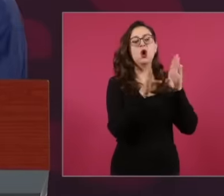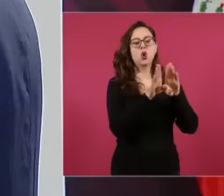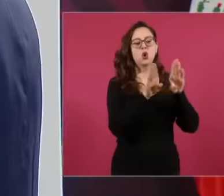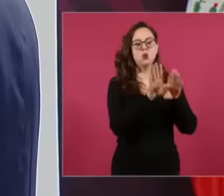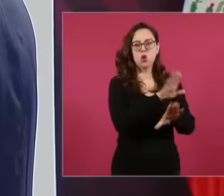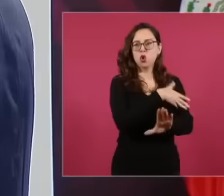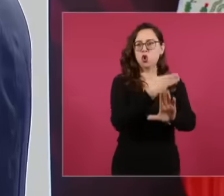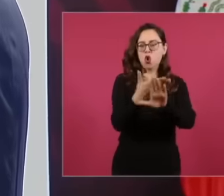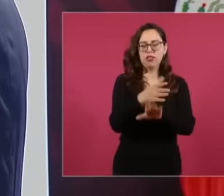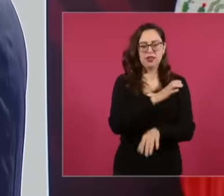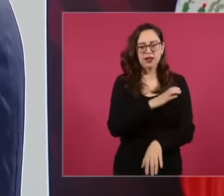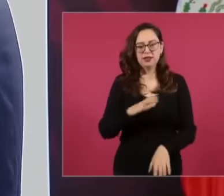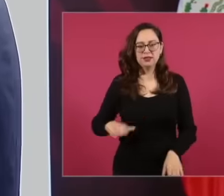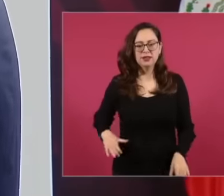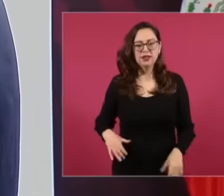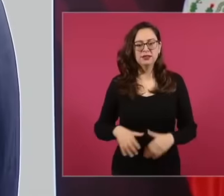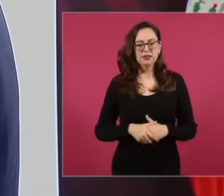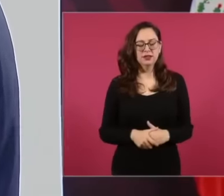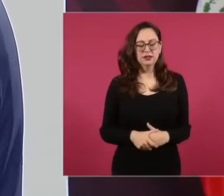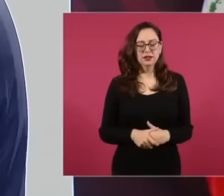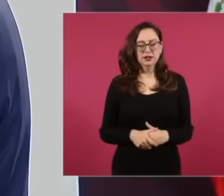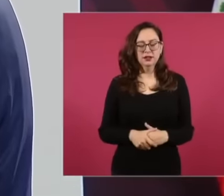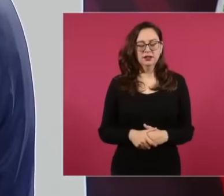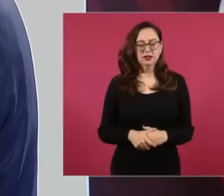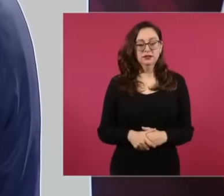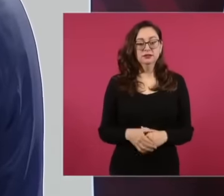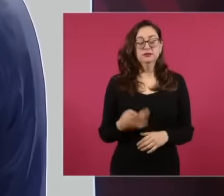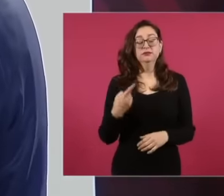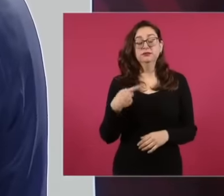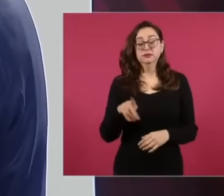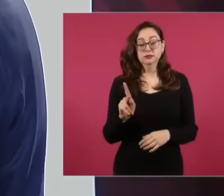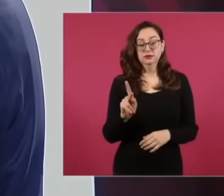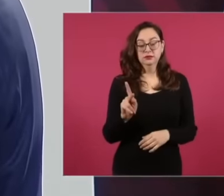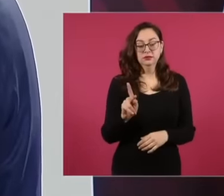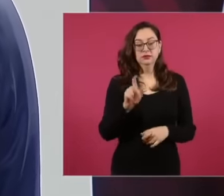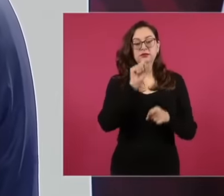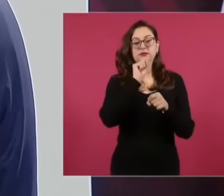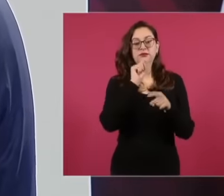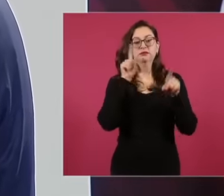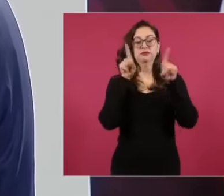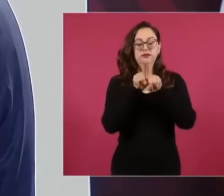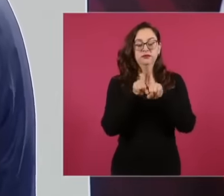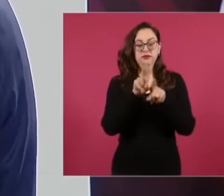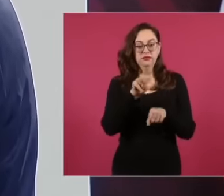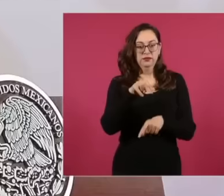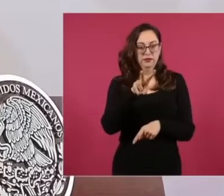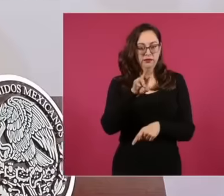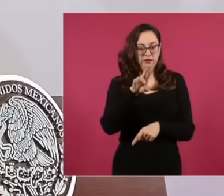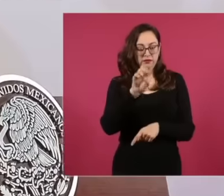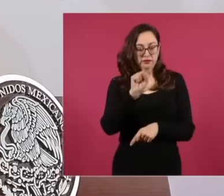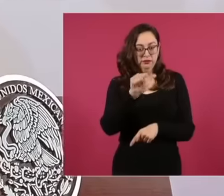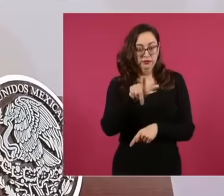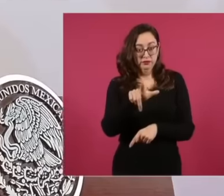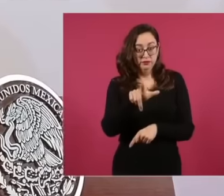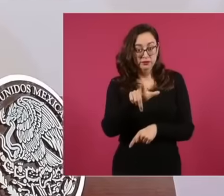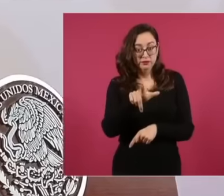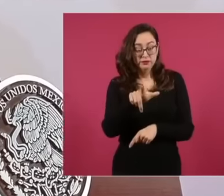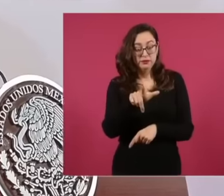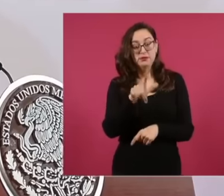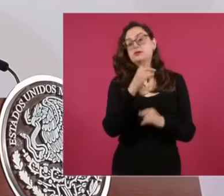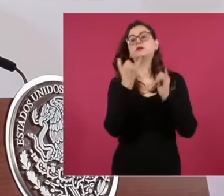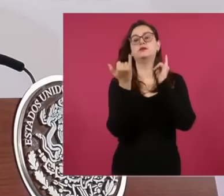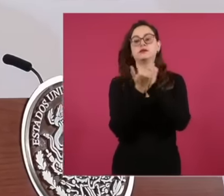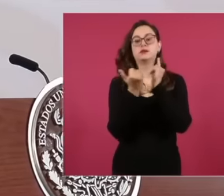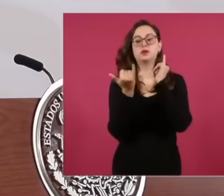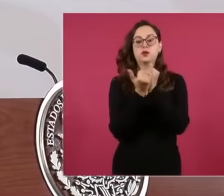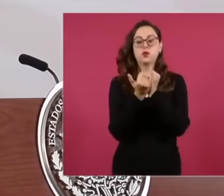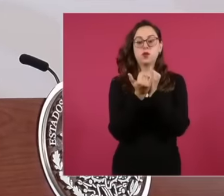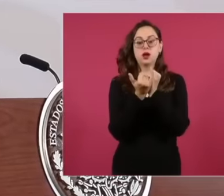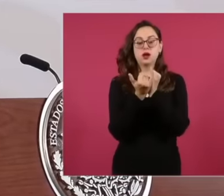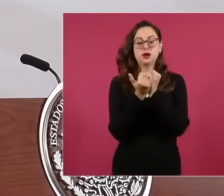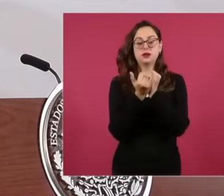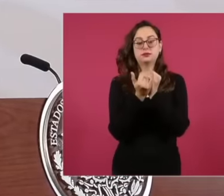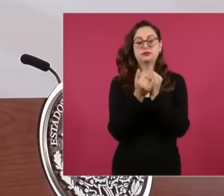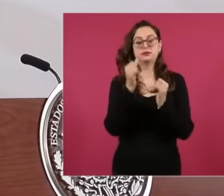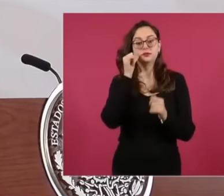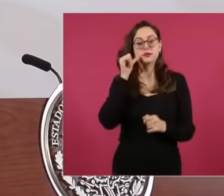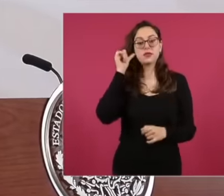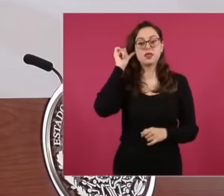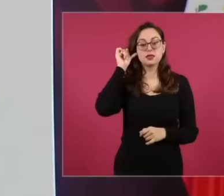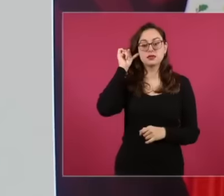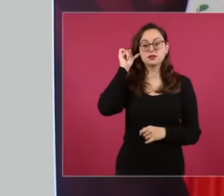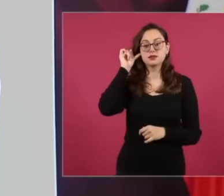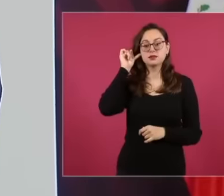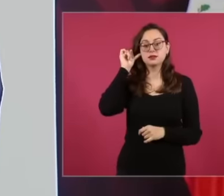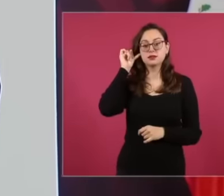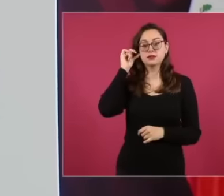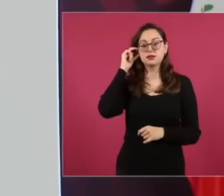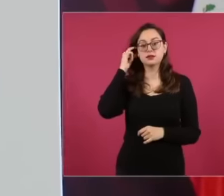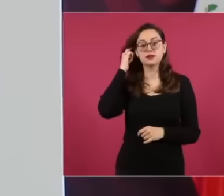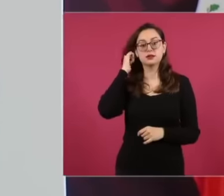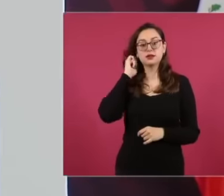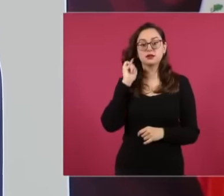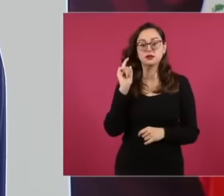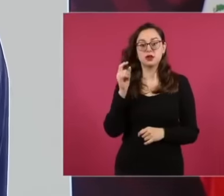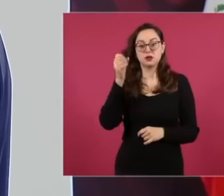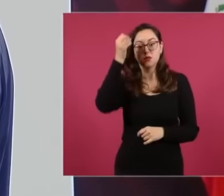Este campaign but also El Universal that that What happened to me yesterday I just talked about a television station but